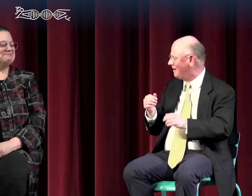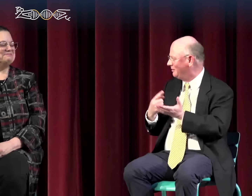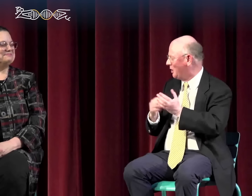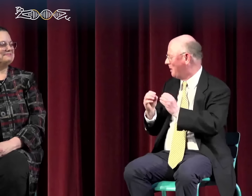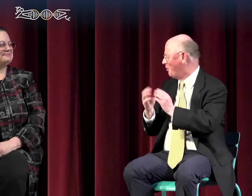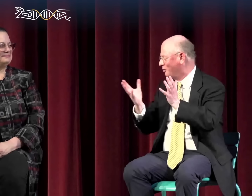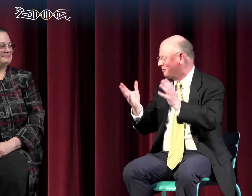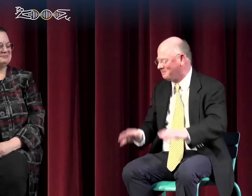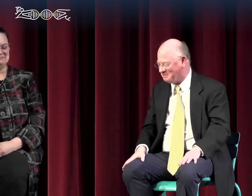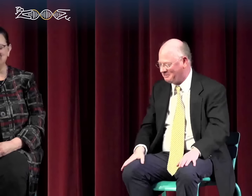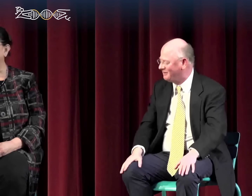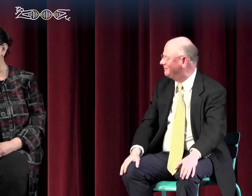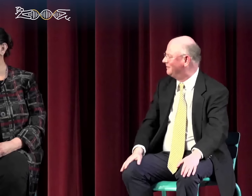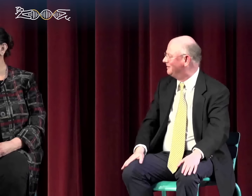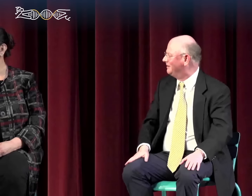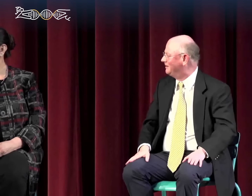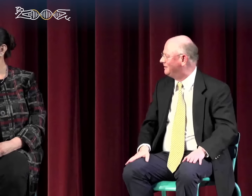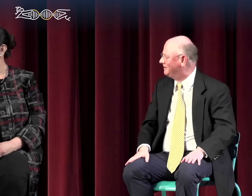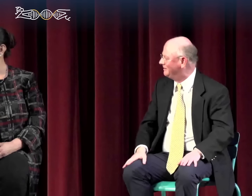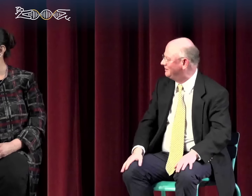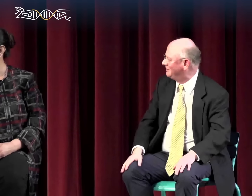something more to say about that, Derek.